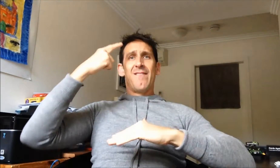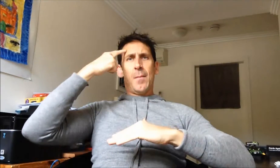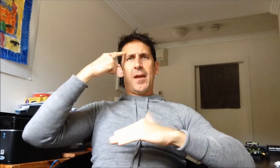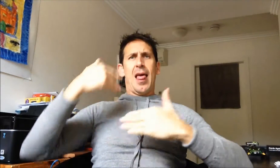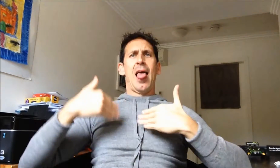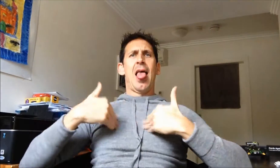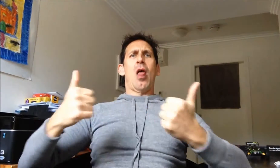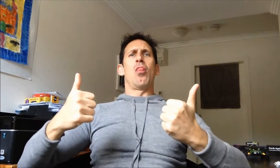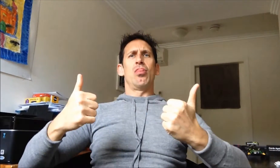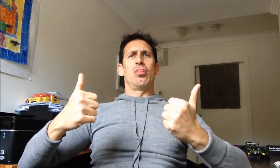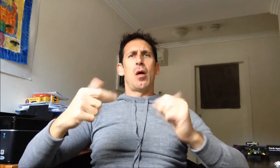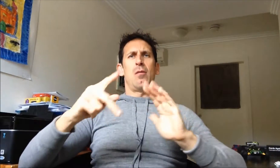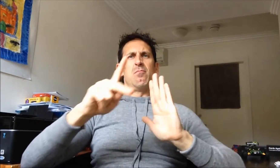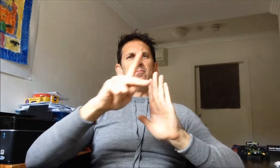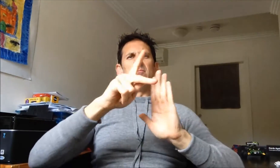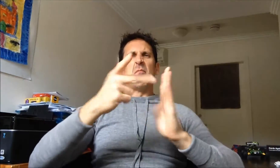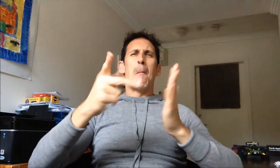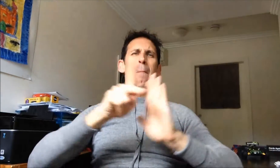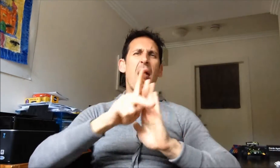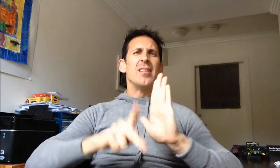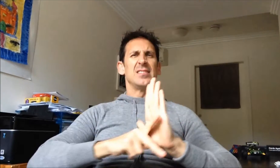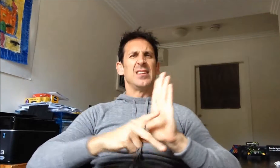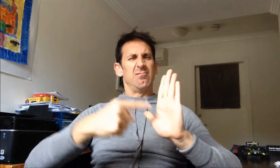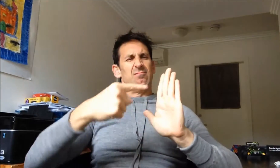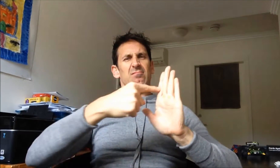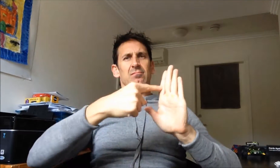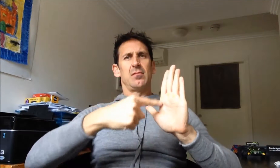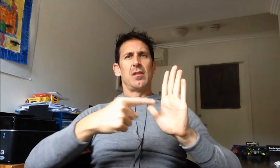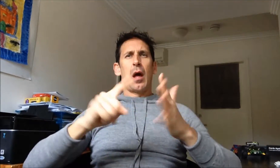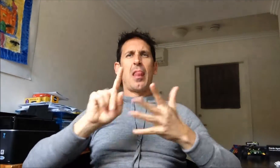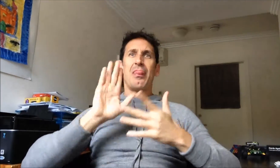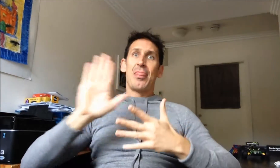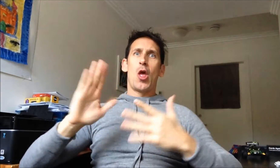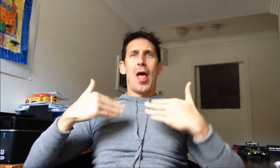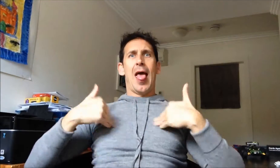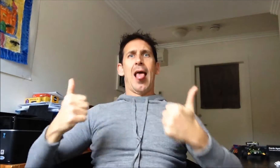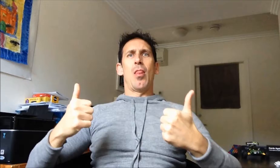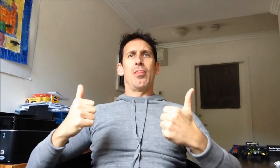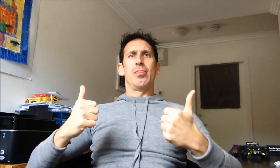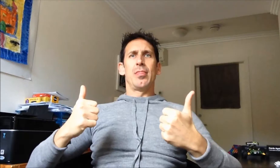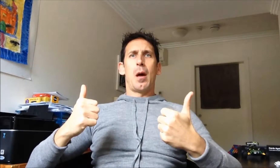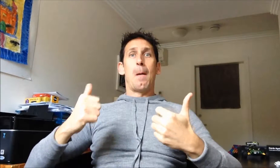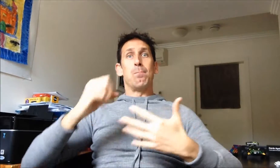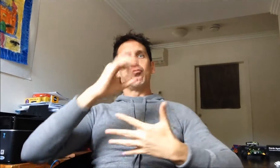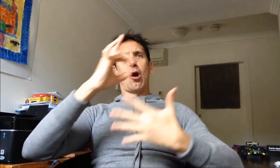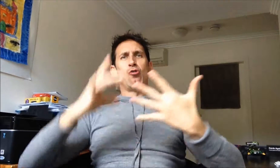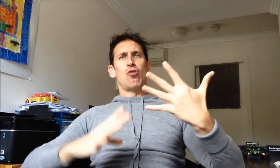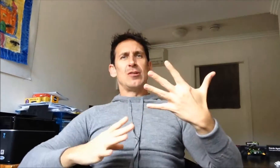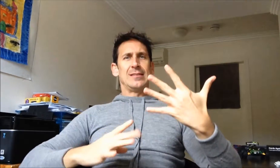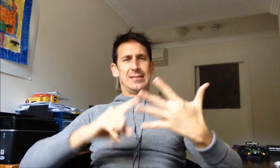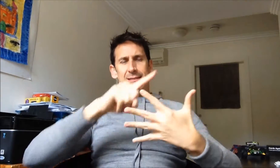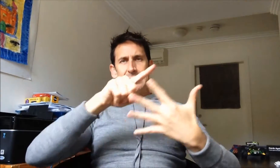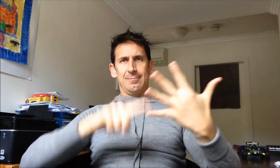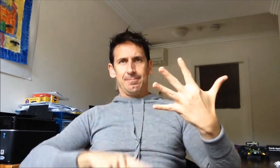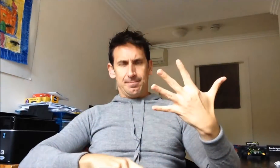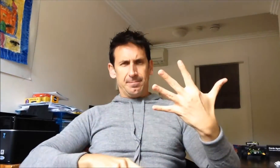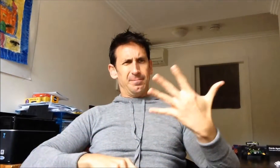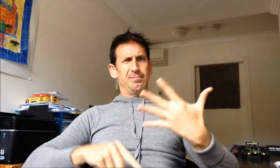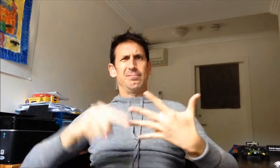which is a part of their National Health Priority Areas.